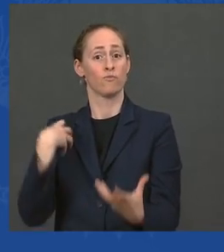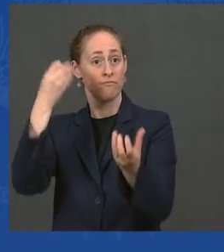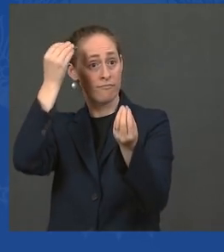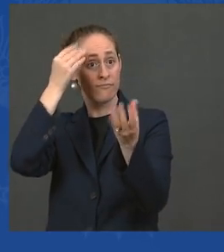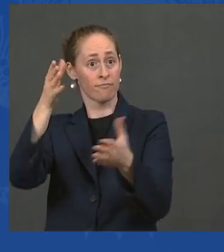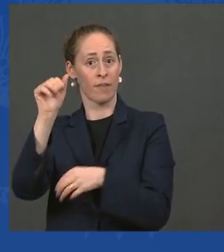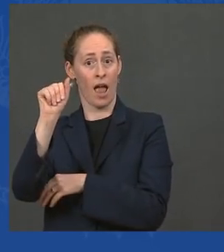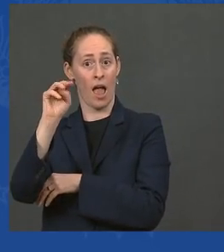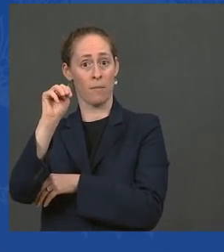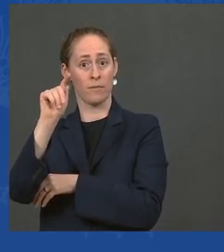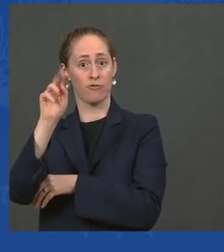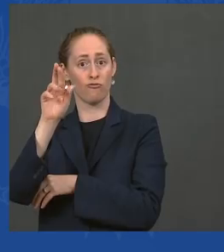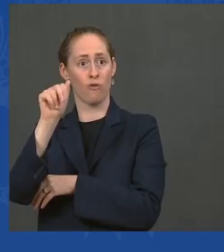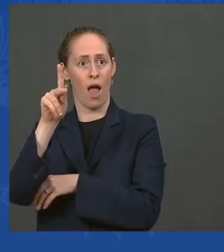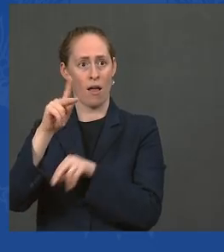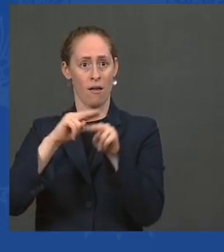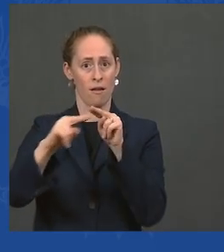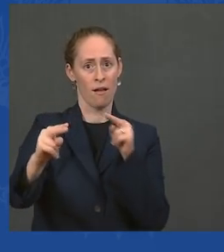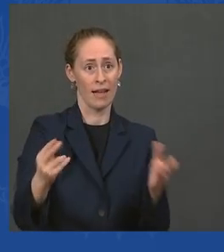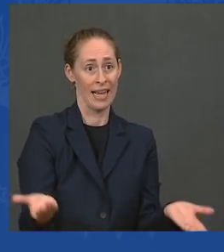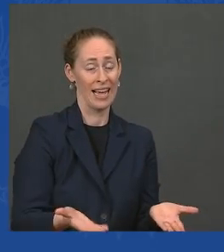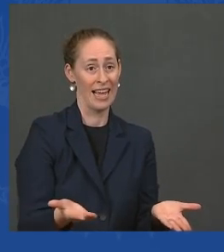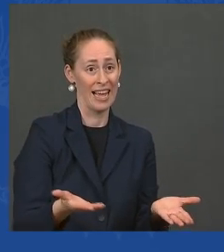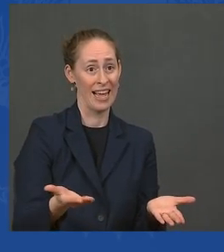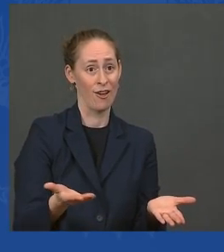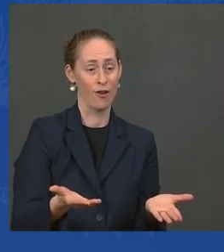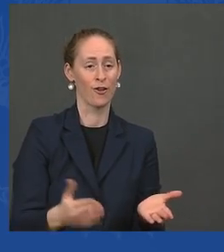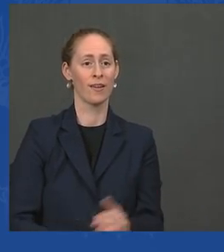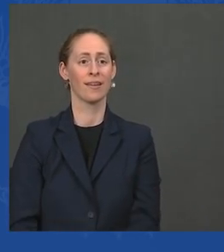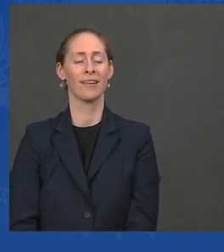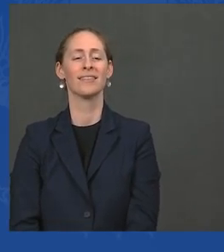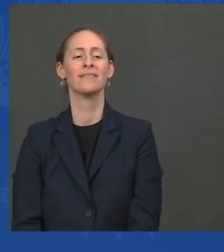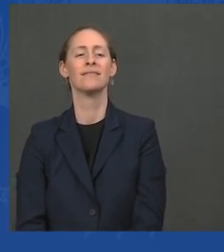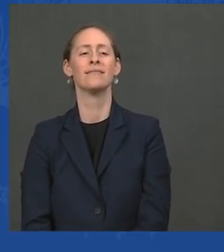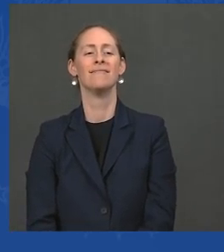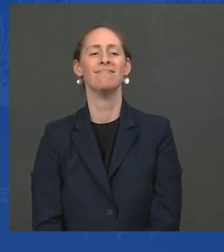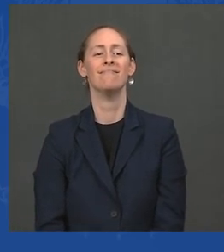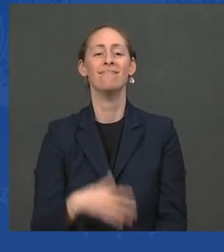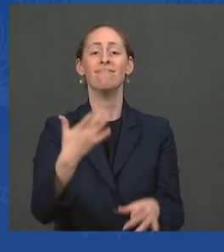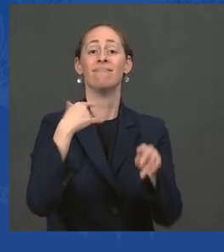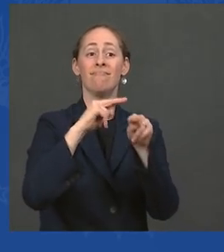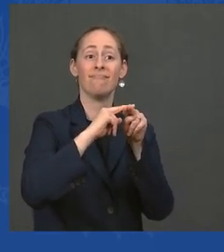you should name half the line after me. I am most railroad guy you ever going to meet: